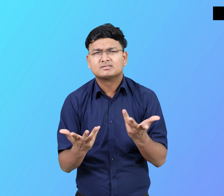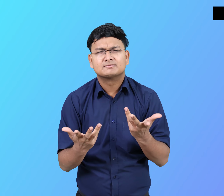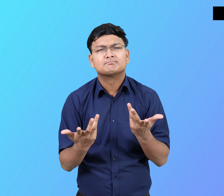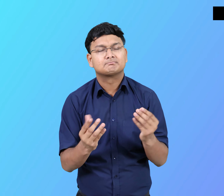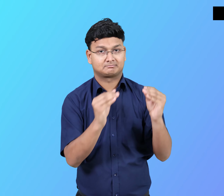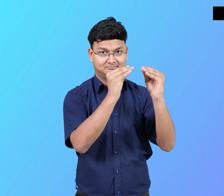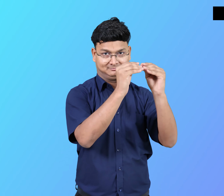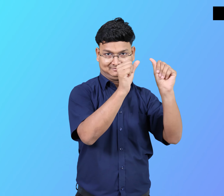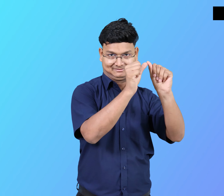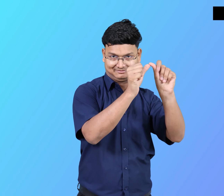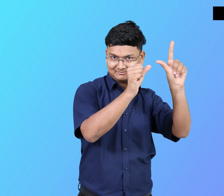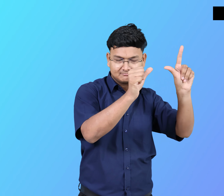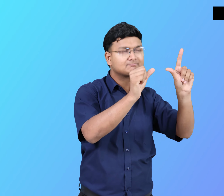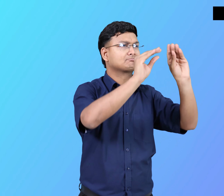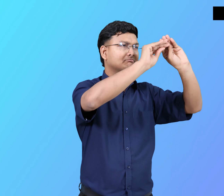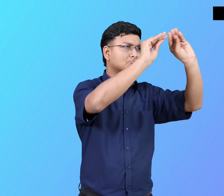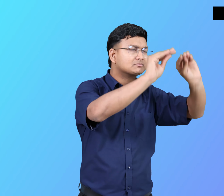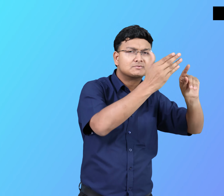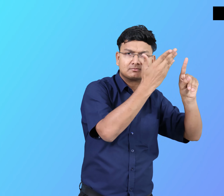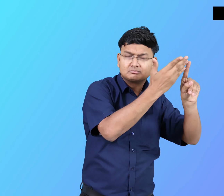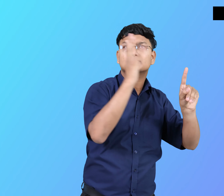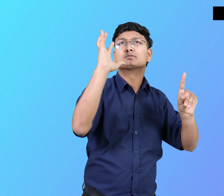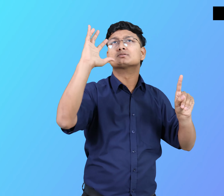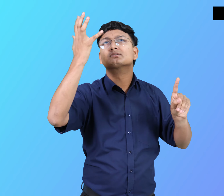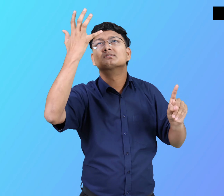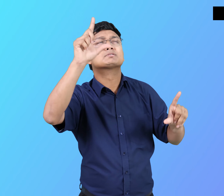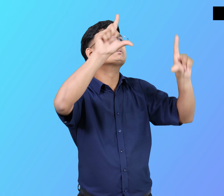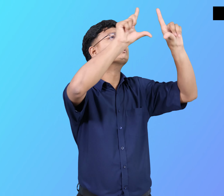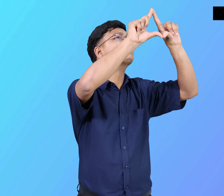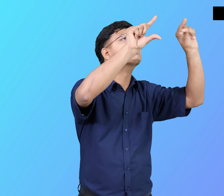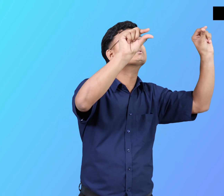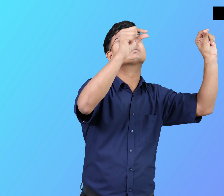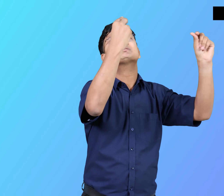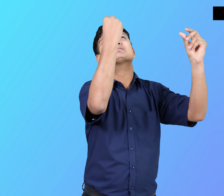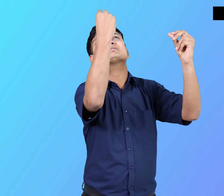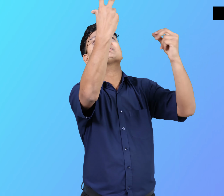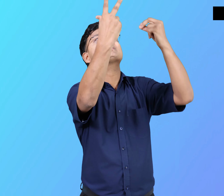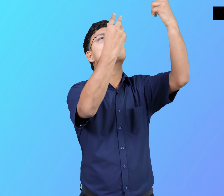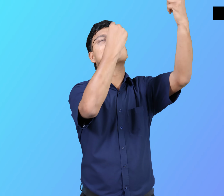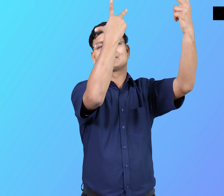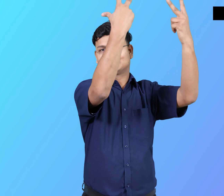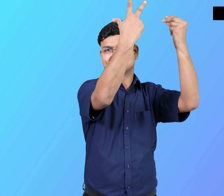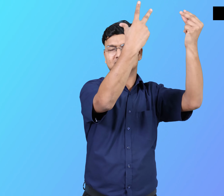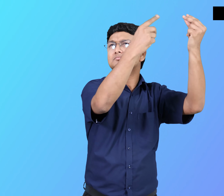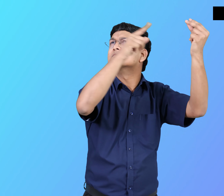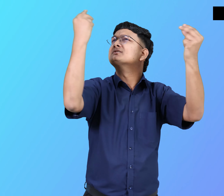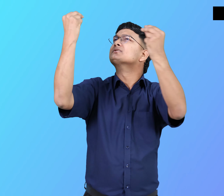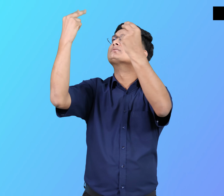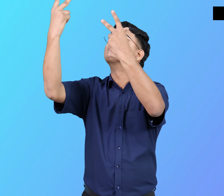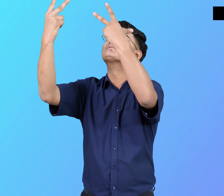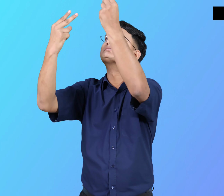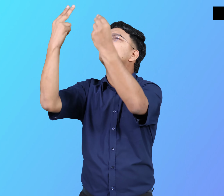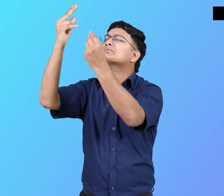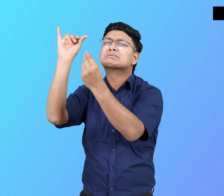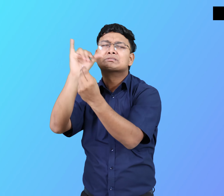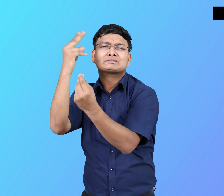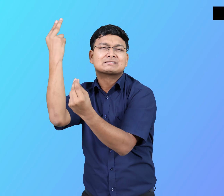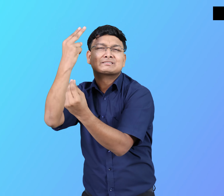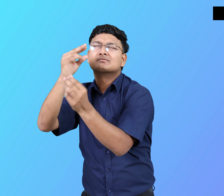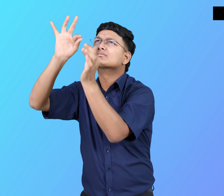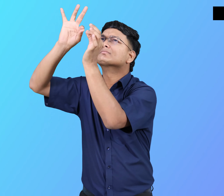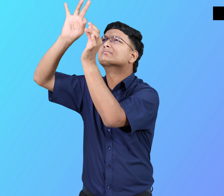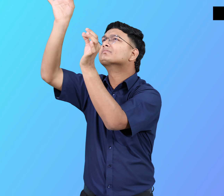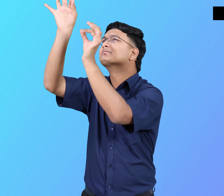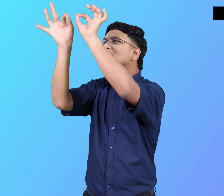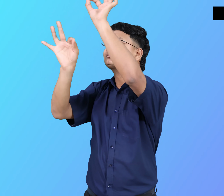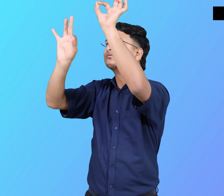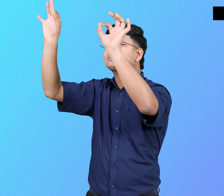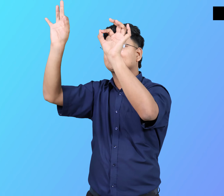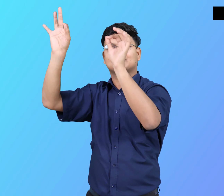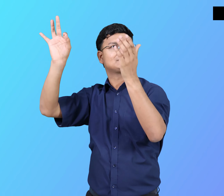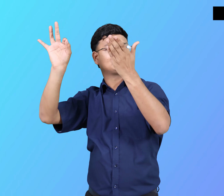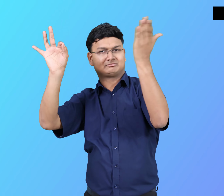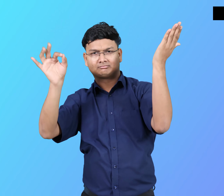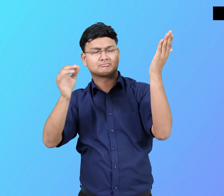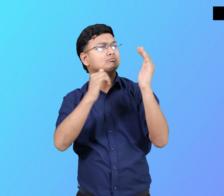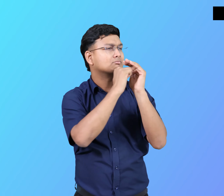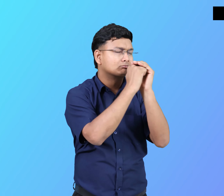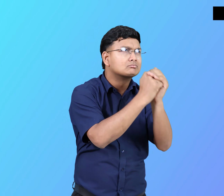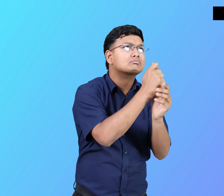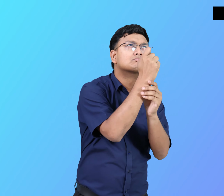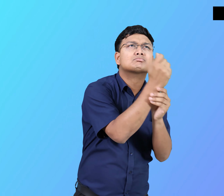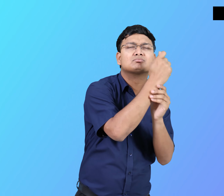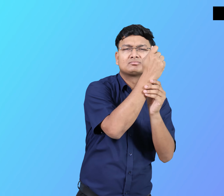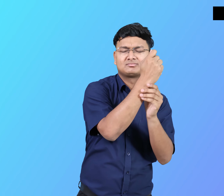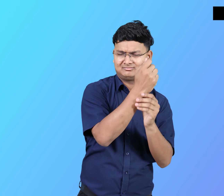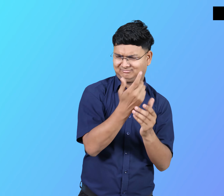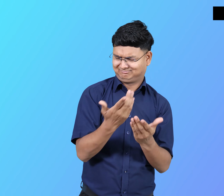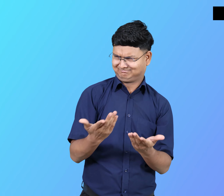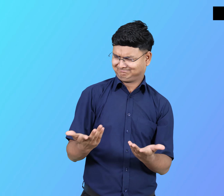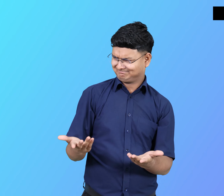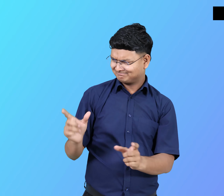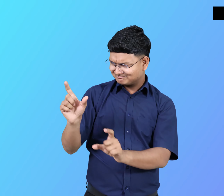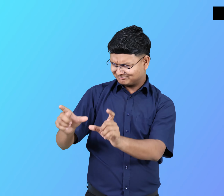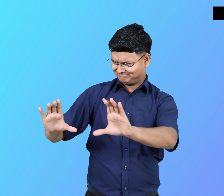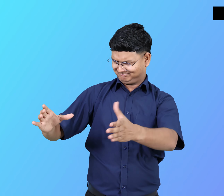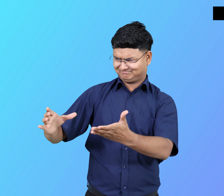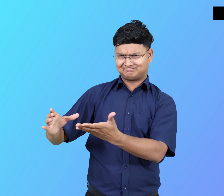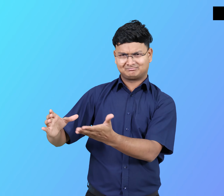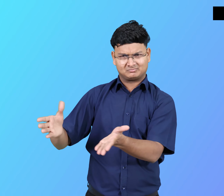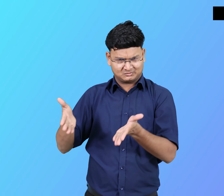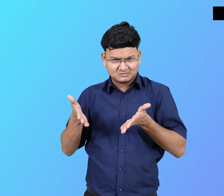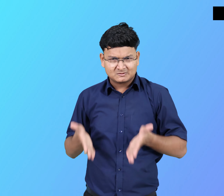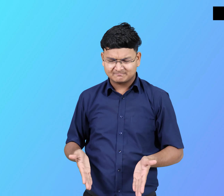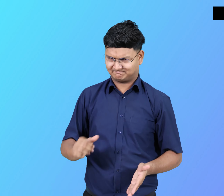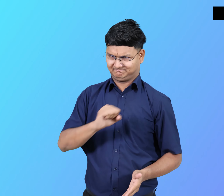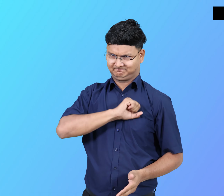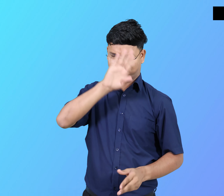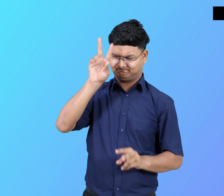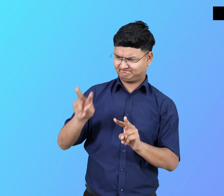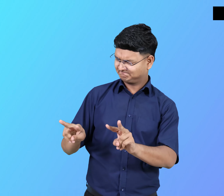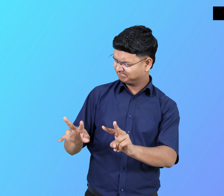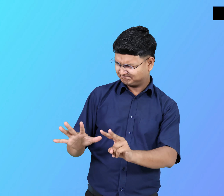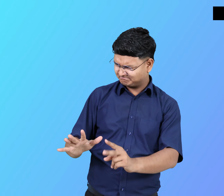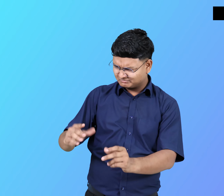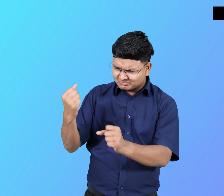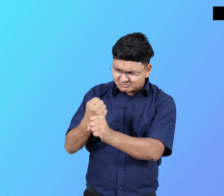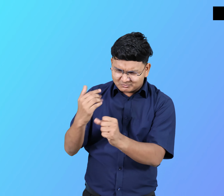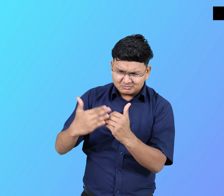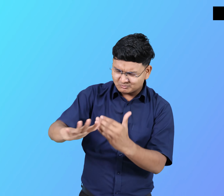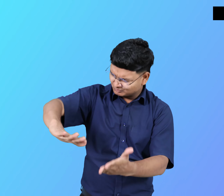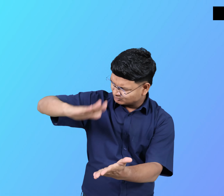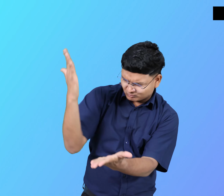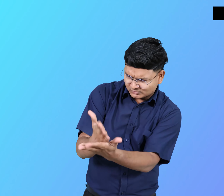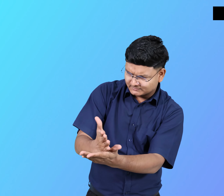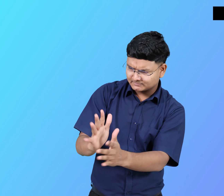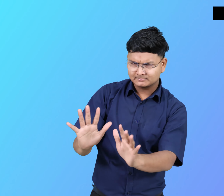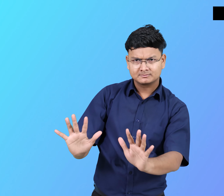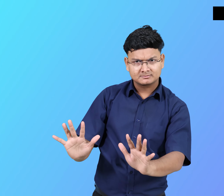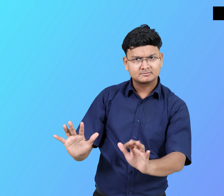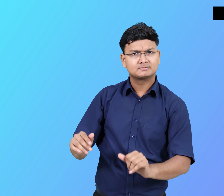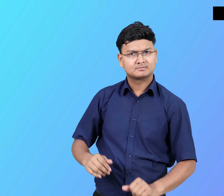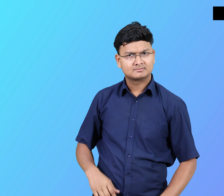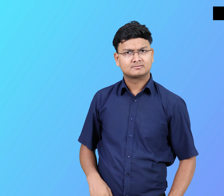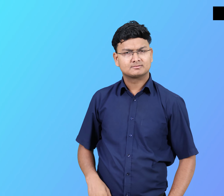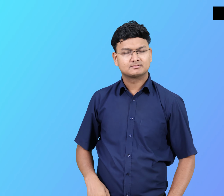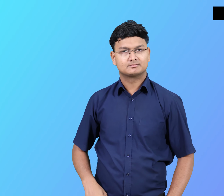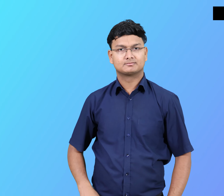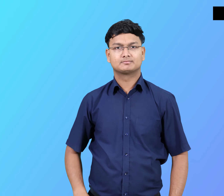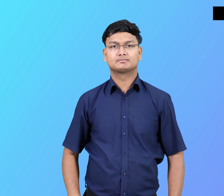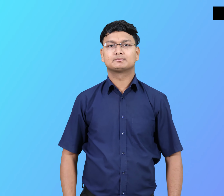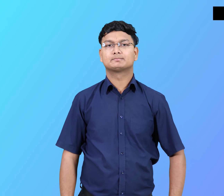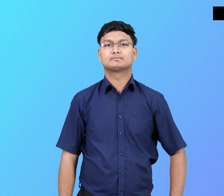They burned incense to honour Baal, the sun, the moon, the constellations and all the stars in the sky. But Josiah stopped those false priests.